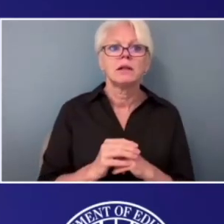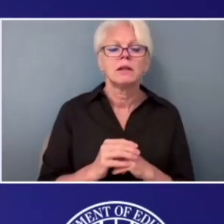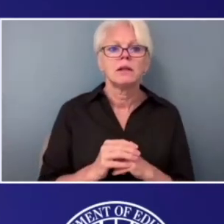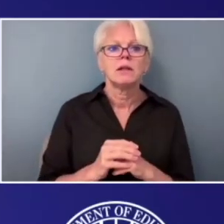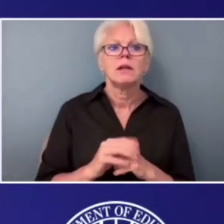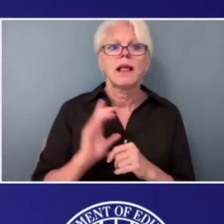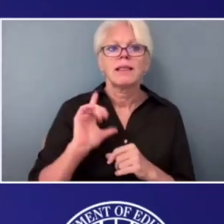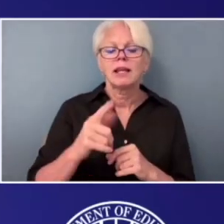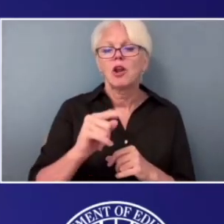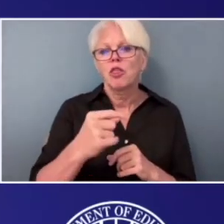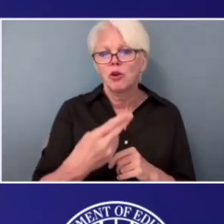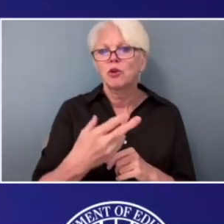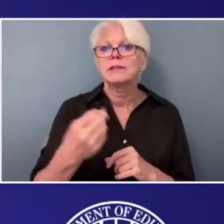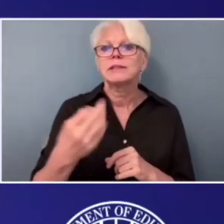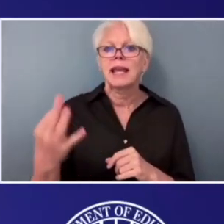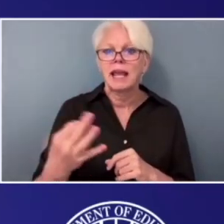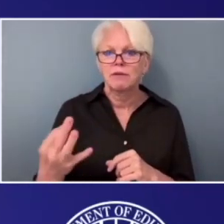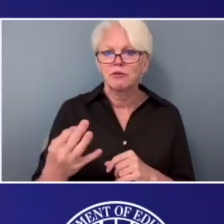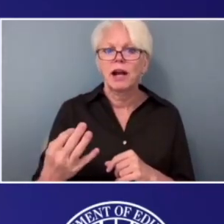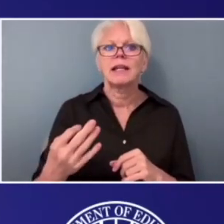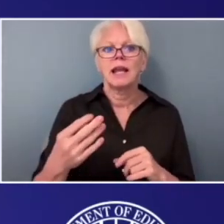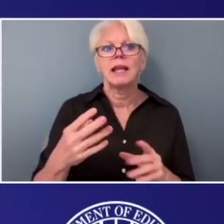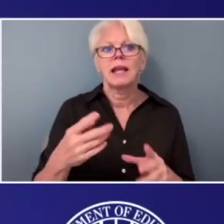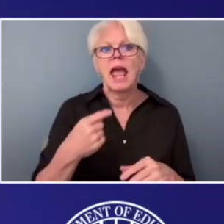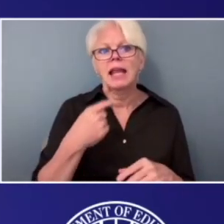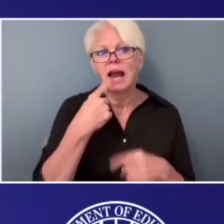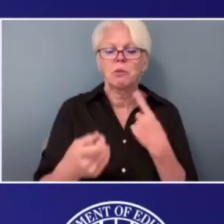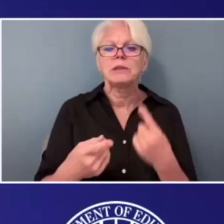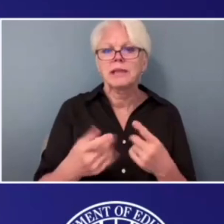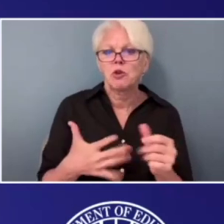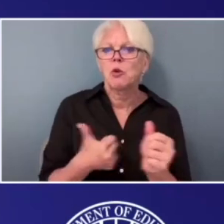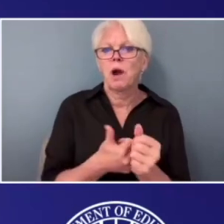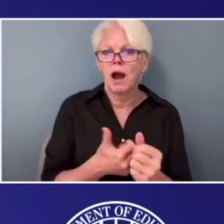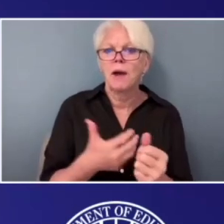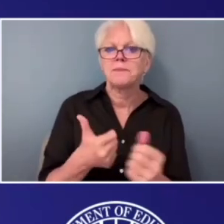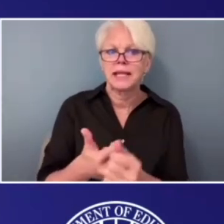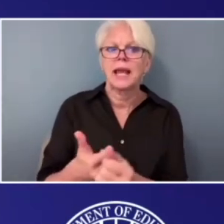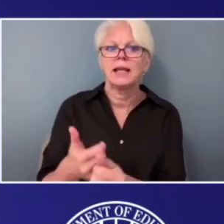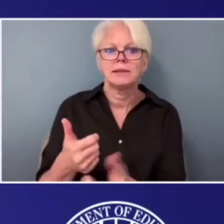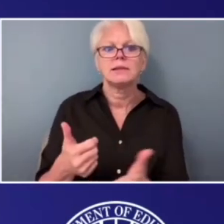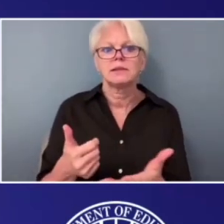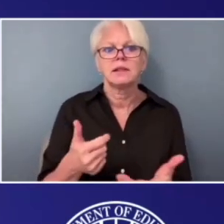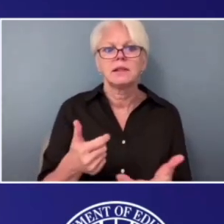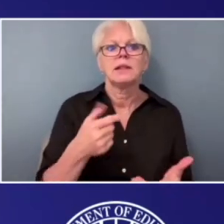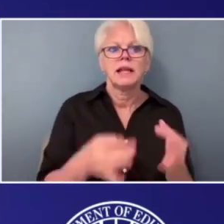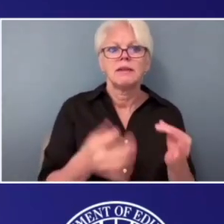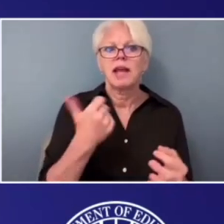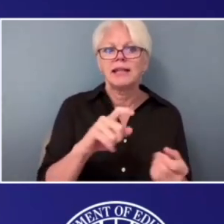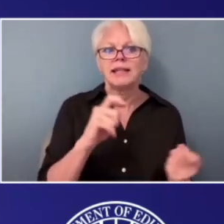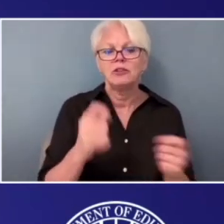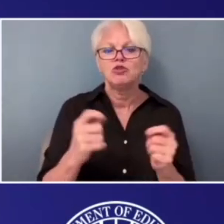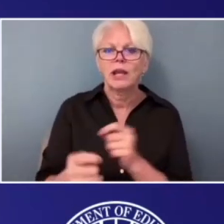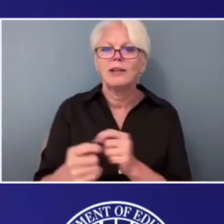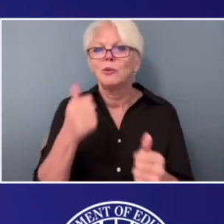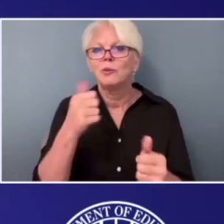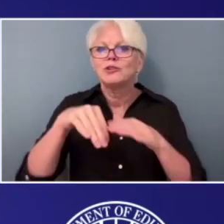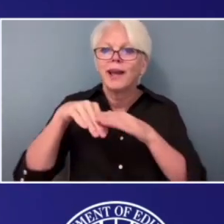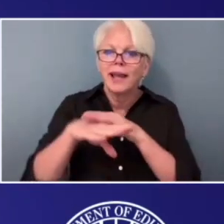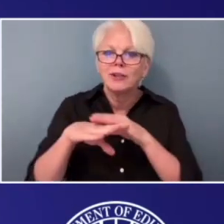and Friday -- and I will provide updates to you all about changes in entrances and times and things like that.